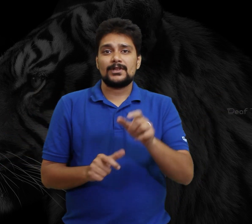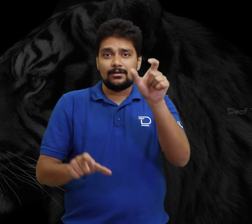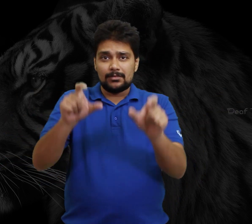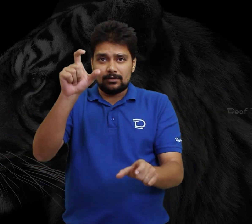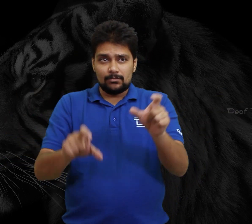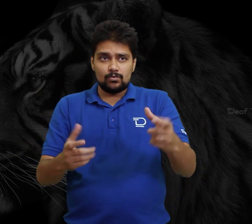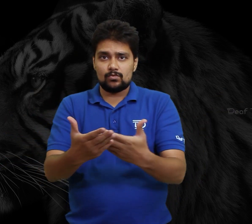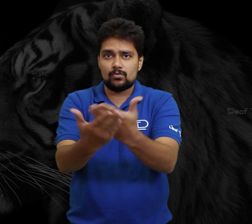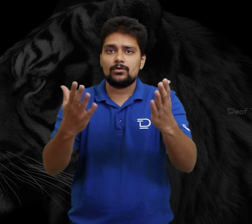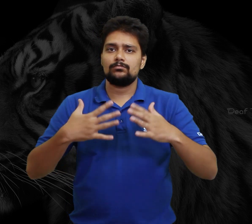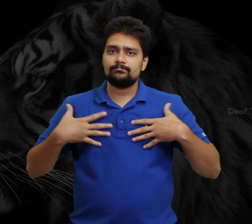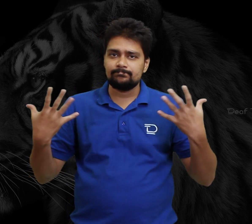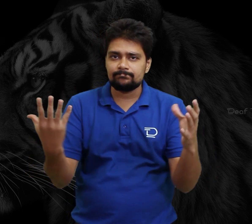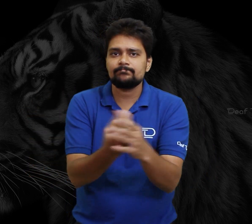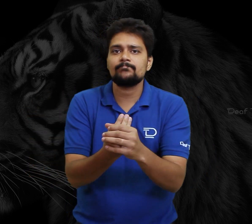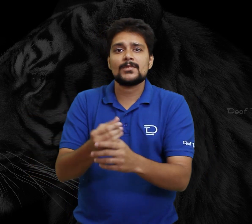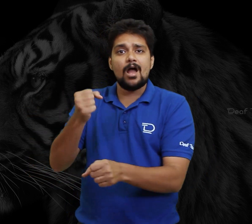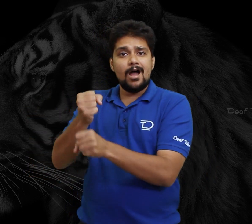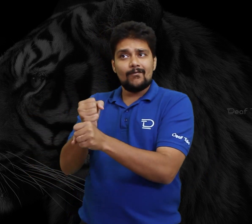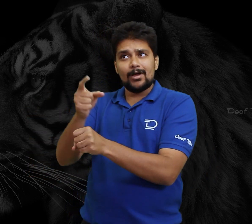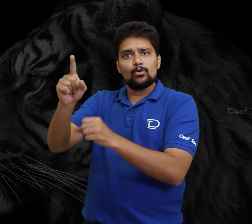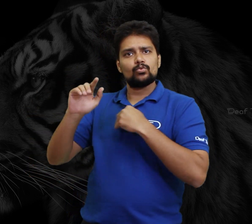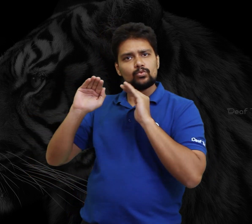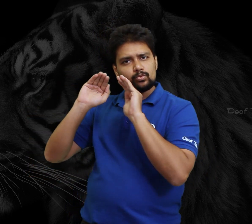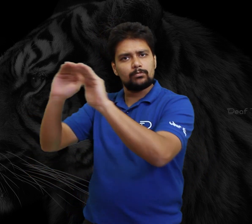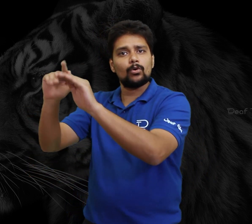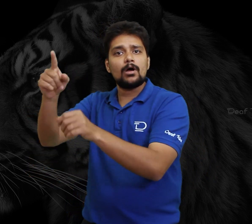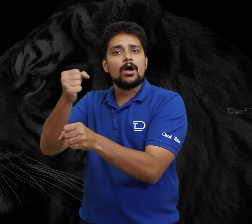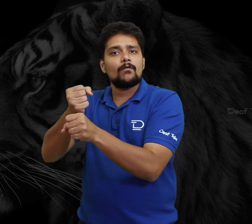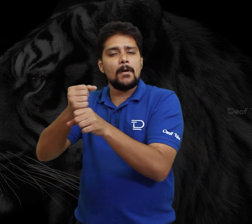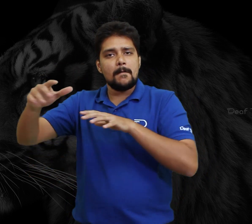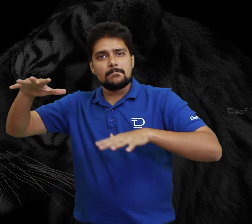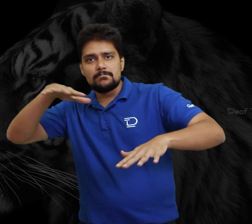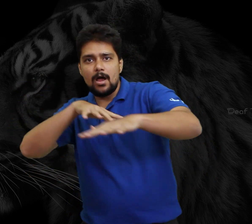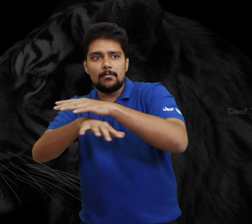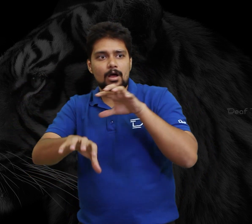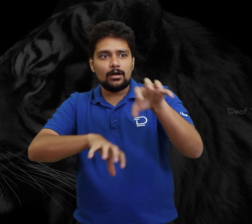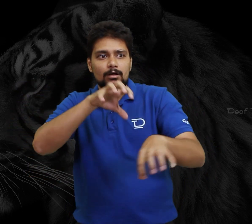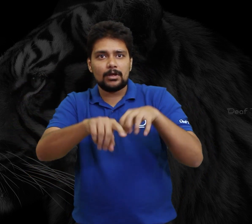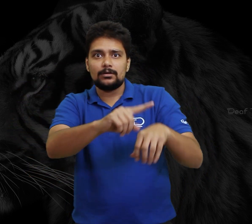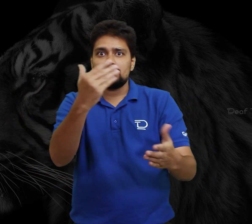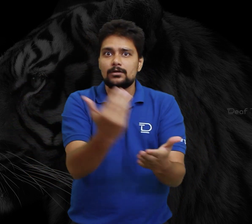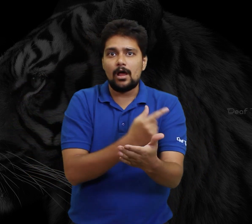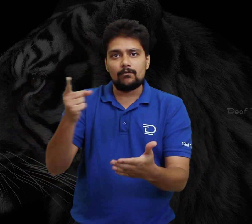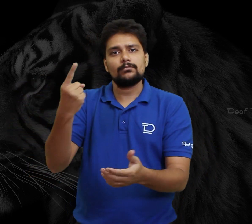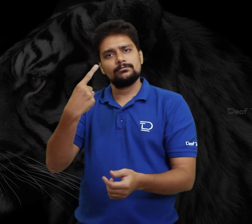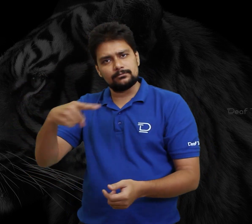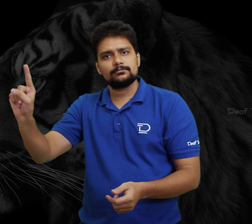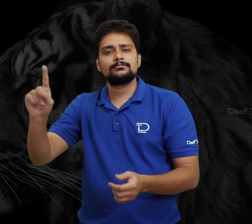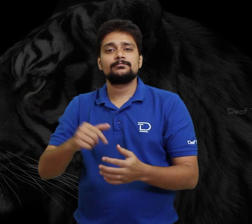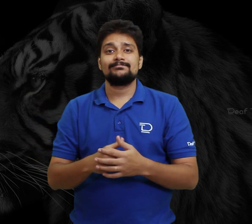People, we have to support the government to save animals.